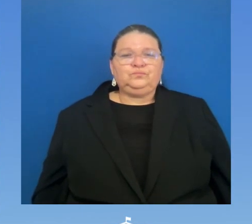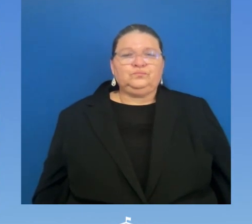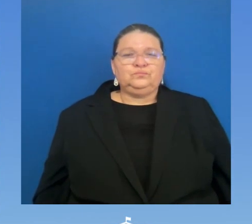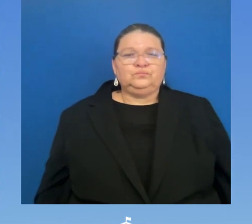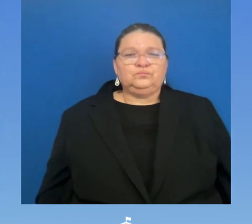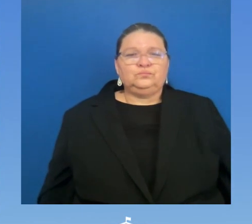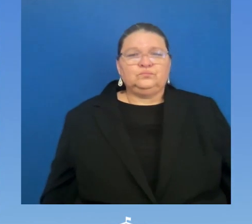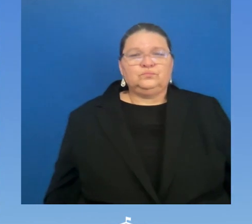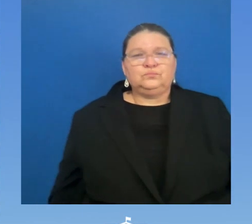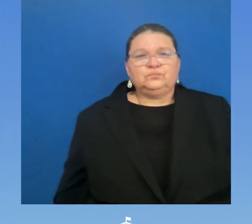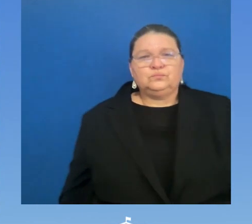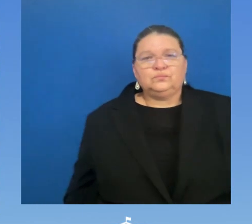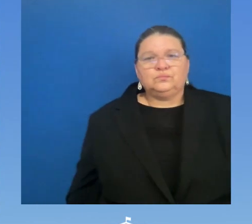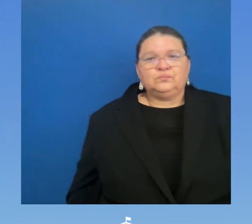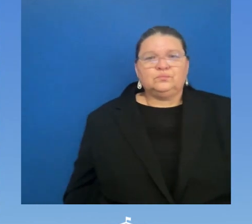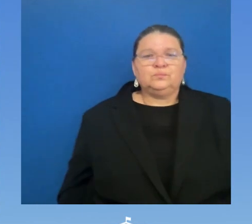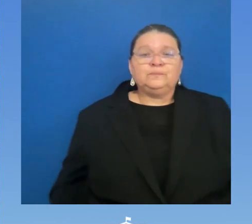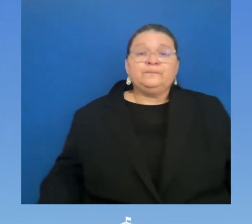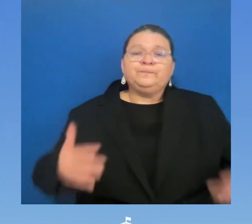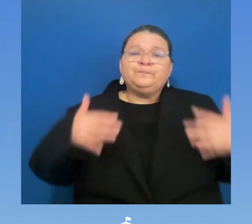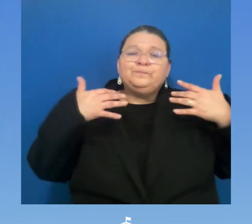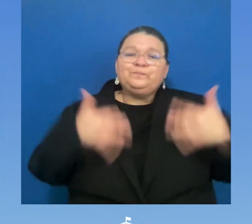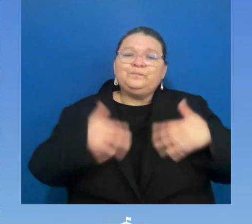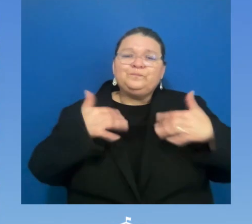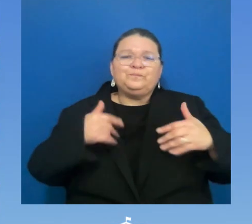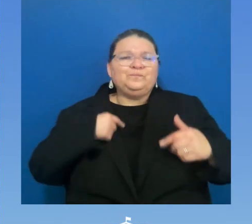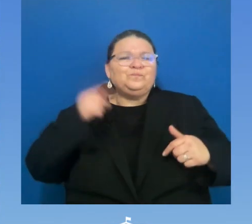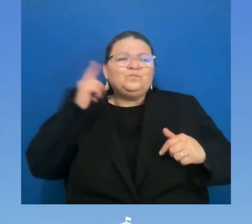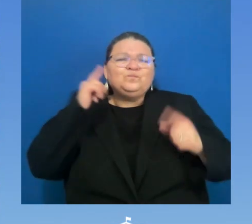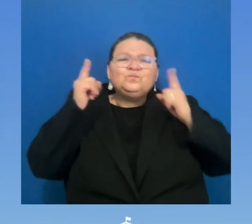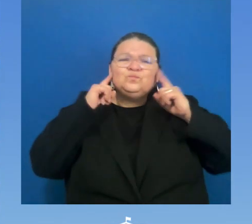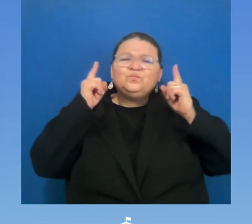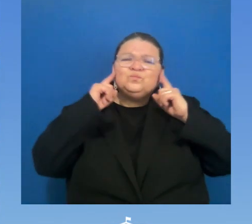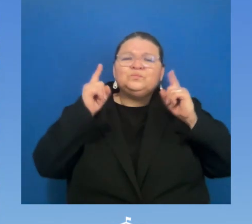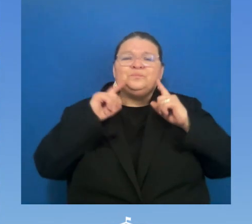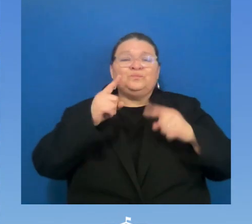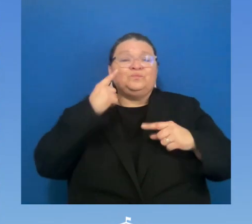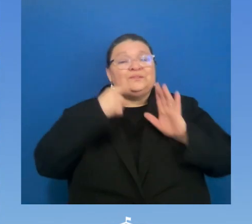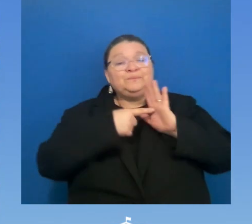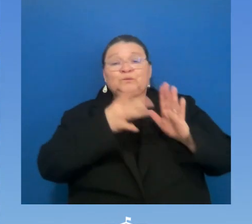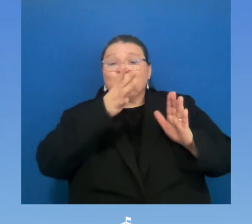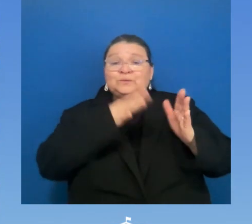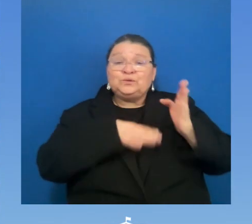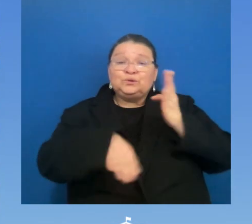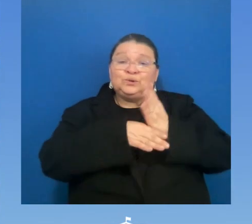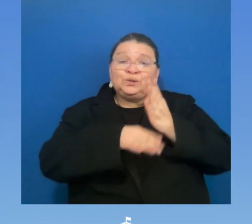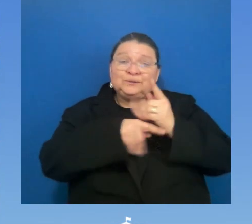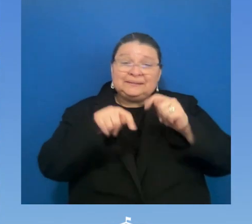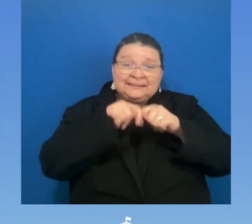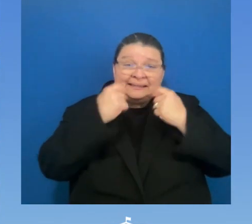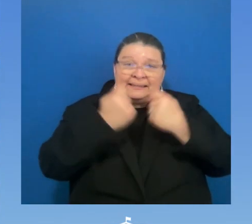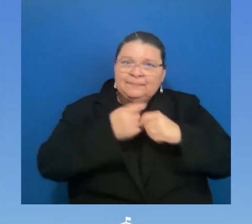We've heard from the women's soccer team. We can't forget the incredible visionary leadership of Lilly Ledbetter, who got us here,